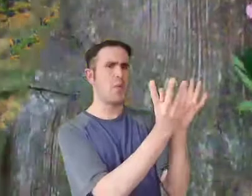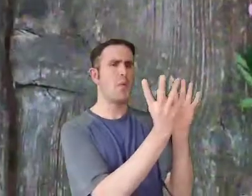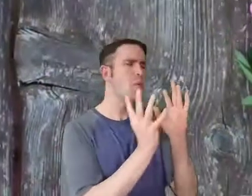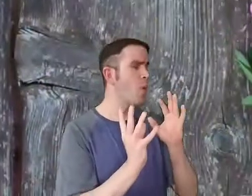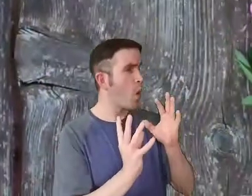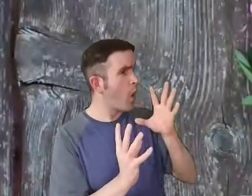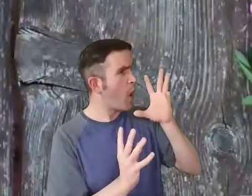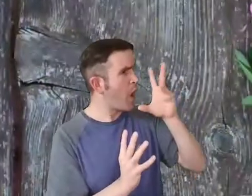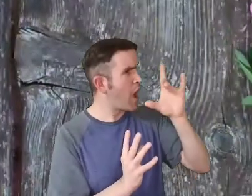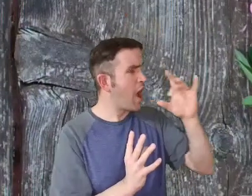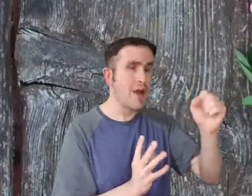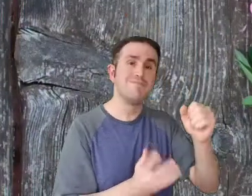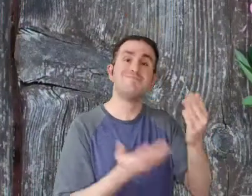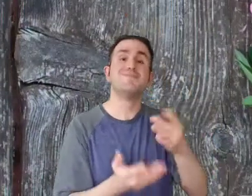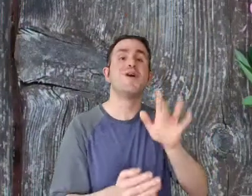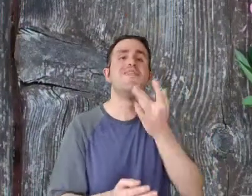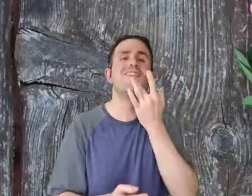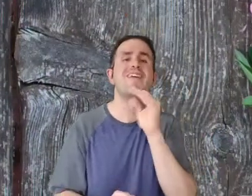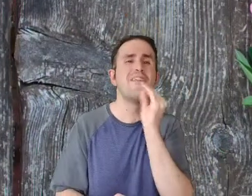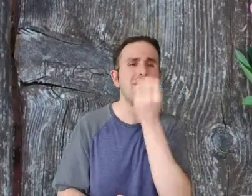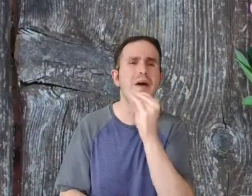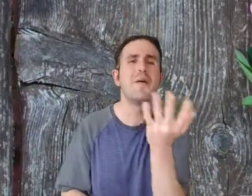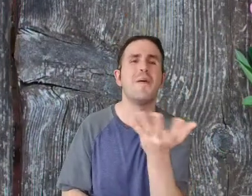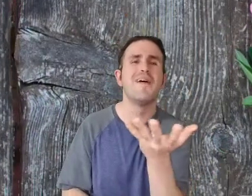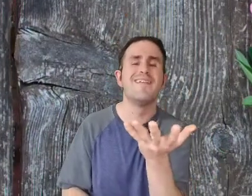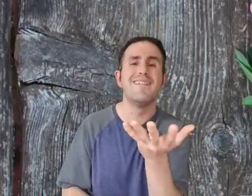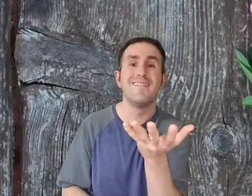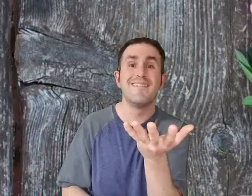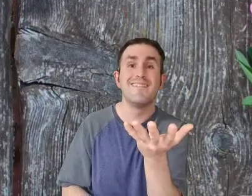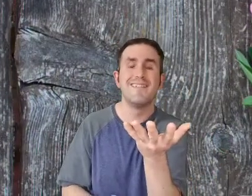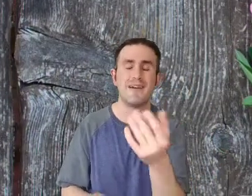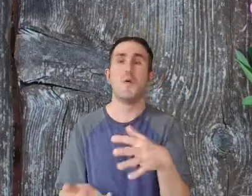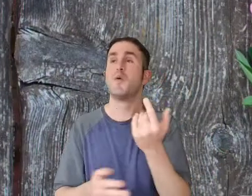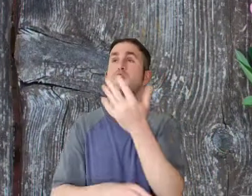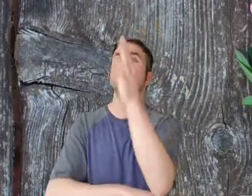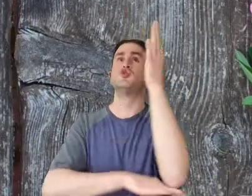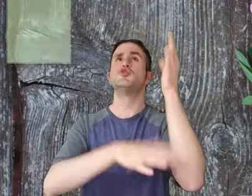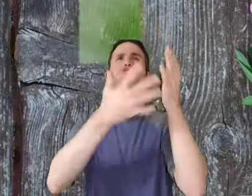tend to gravitate towards certain colors. Maybe like your favorite flowers or trees,